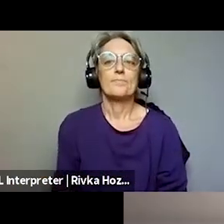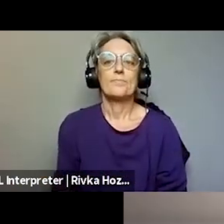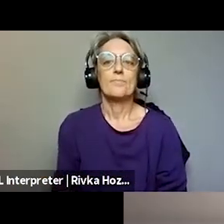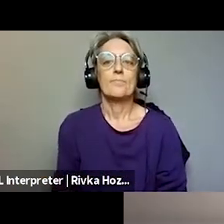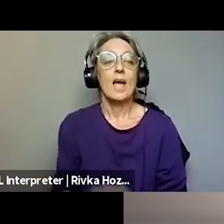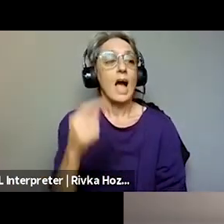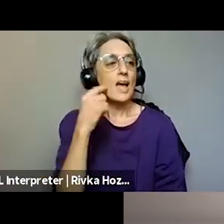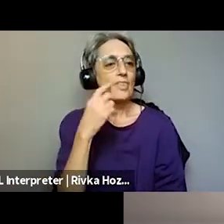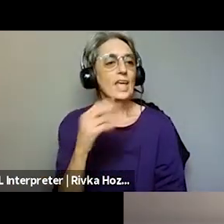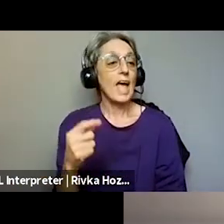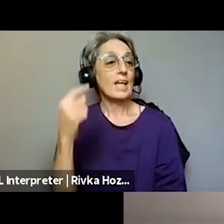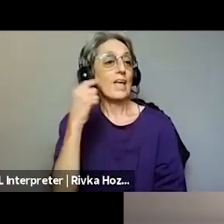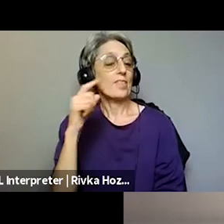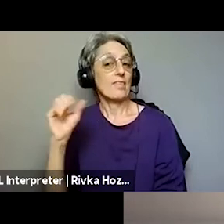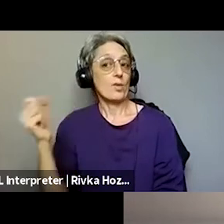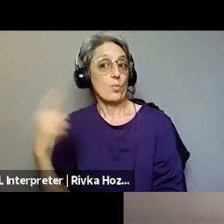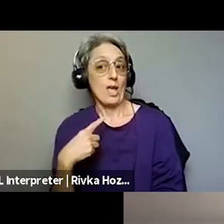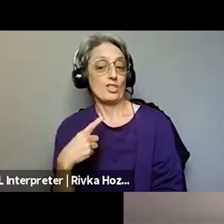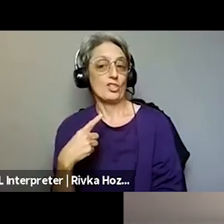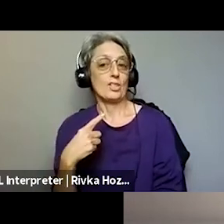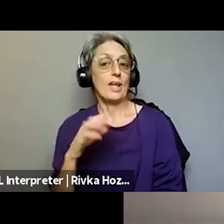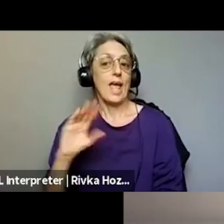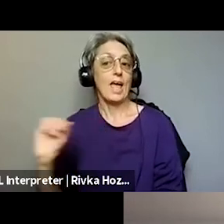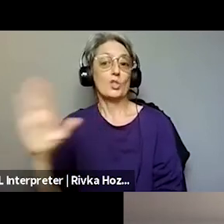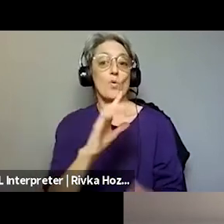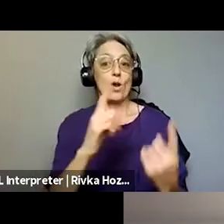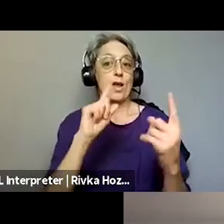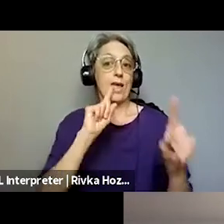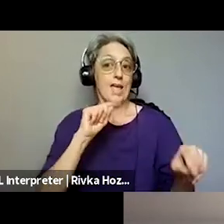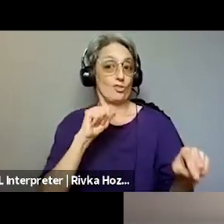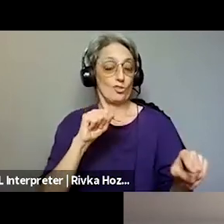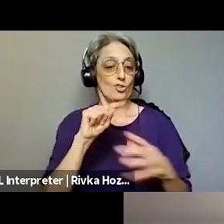and the answers that you’ve given really emphasized some a couple of themes that